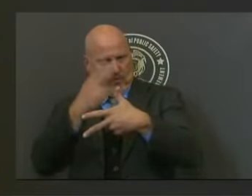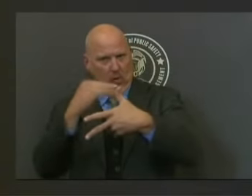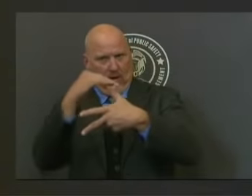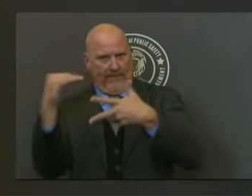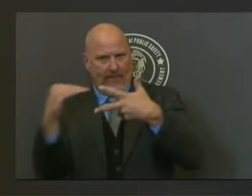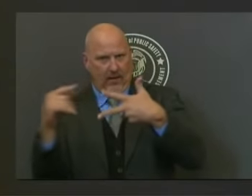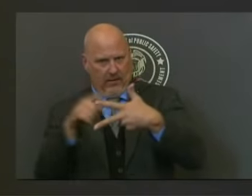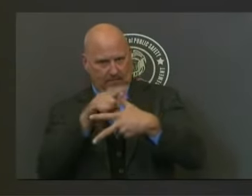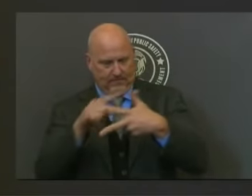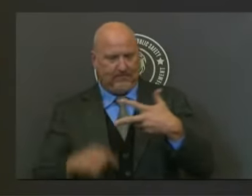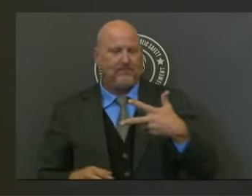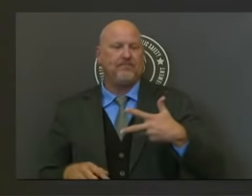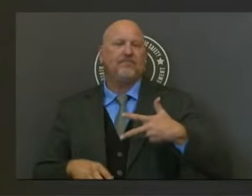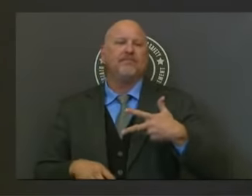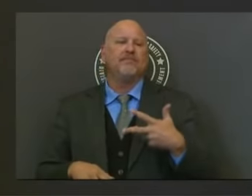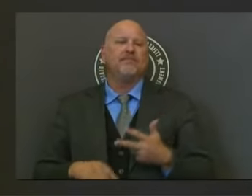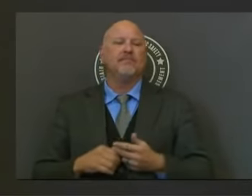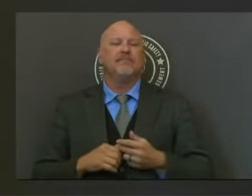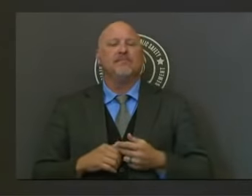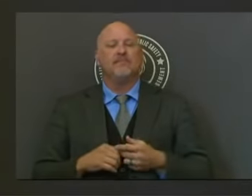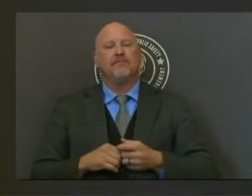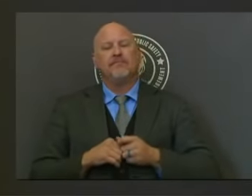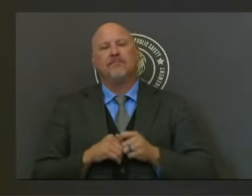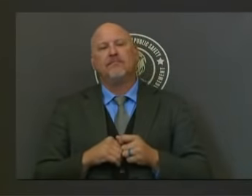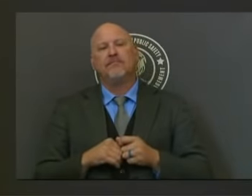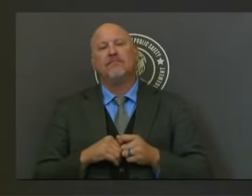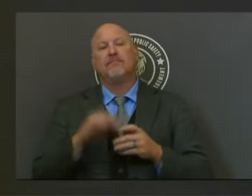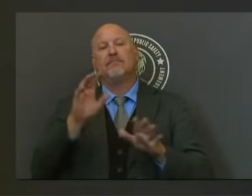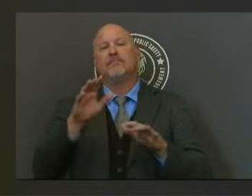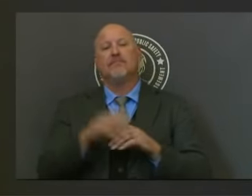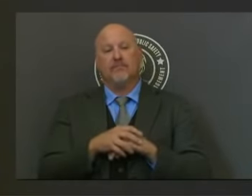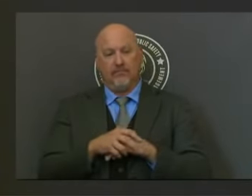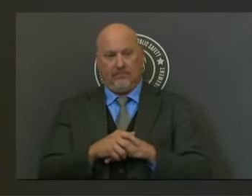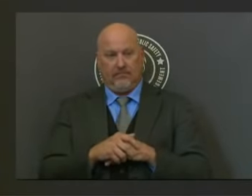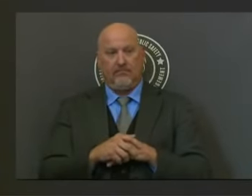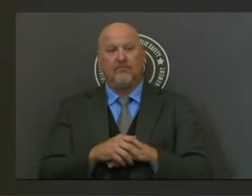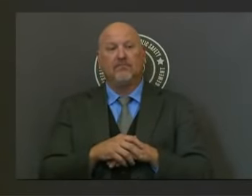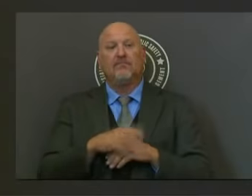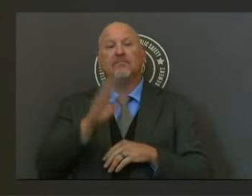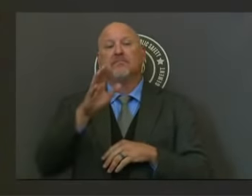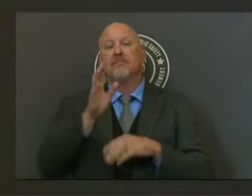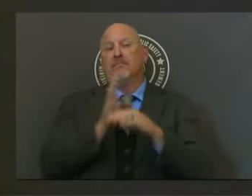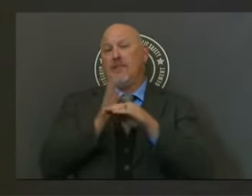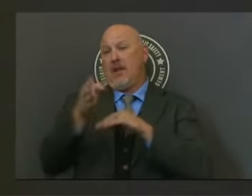the twenty ninth of this month